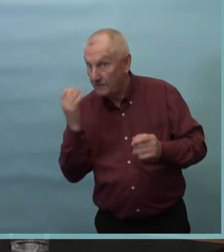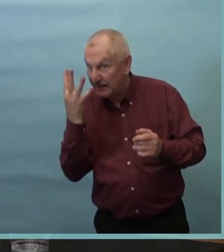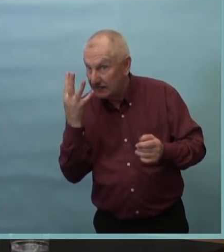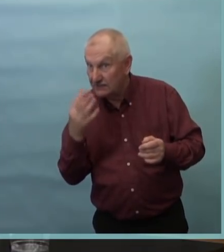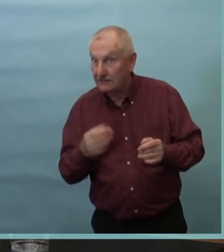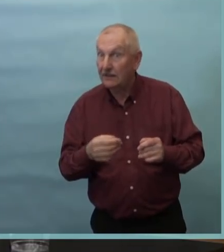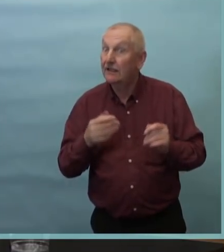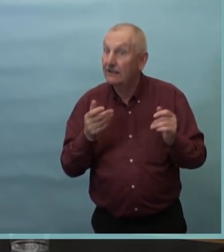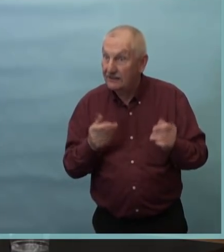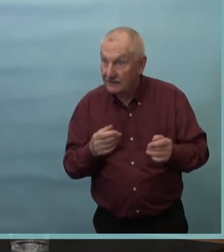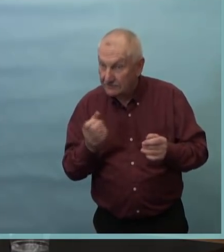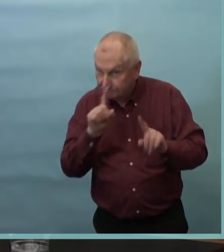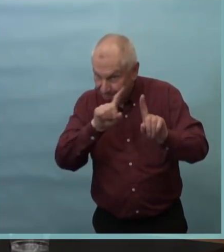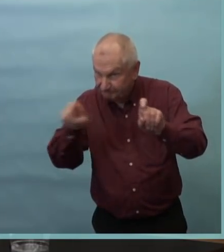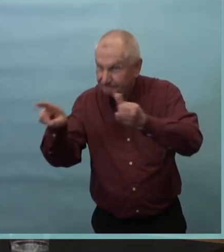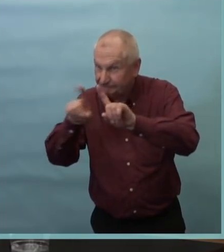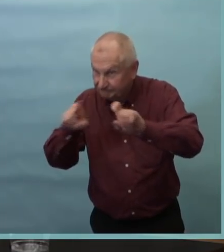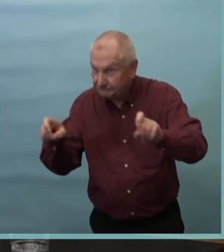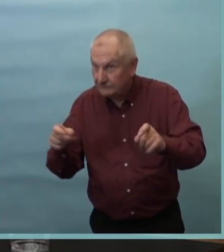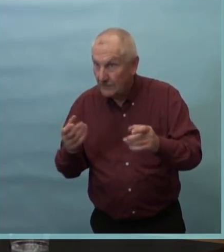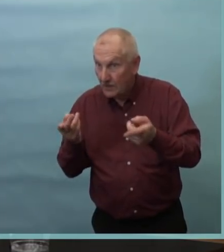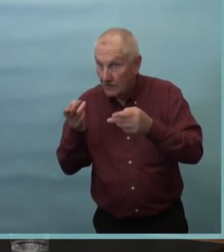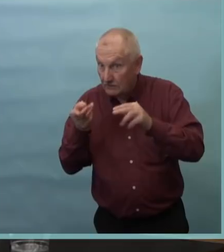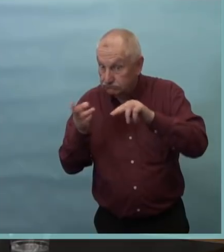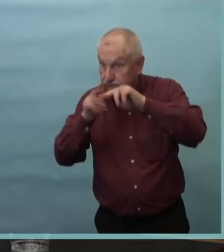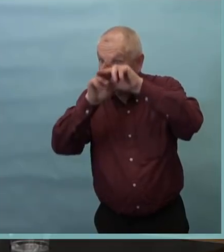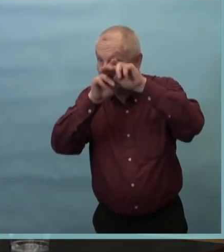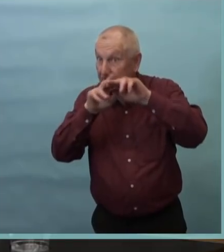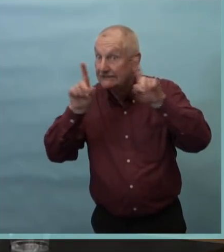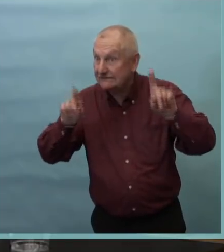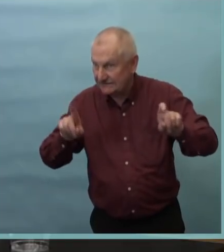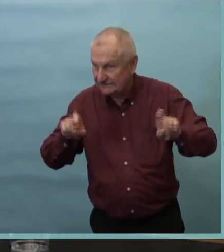be following over time which gives us a good indication of some of the community